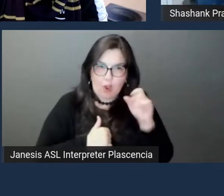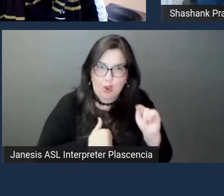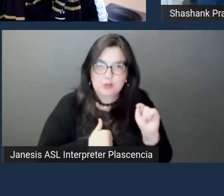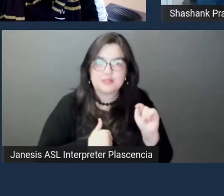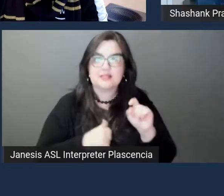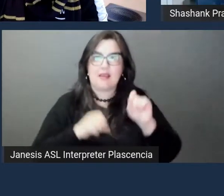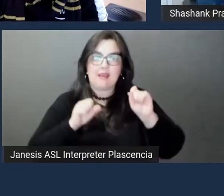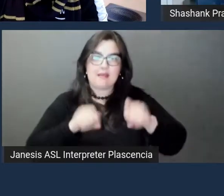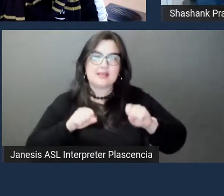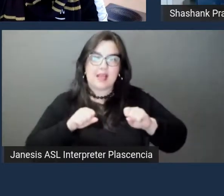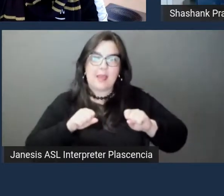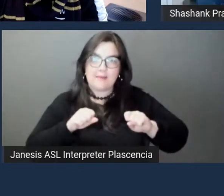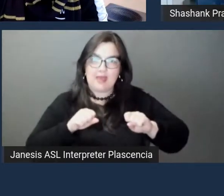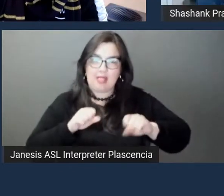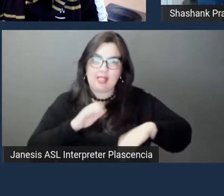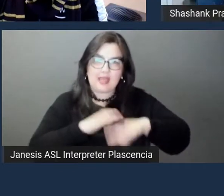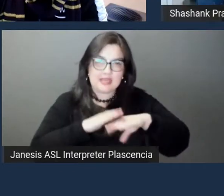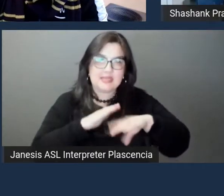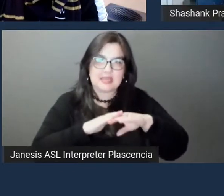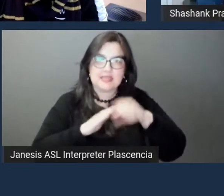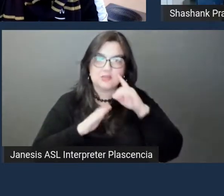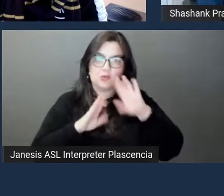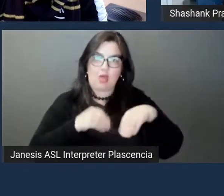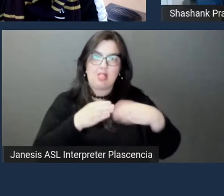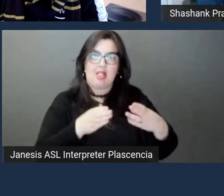to access at the horse. Okay, got it.